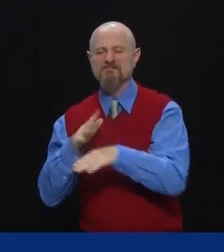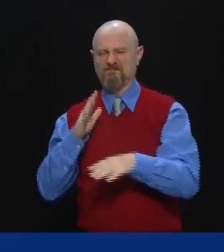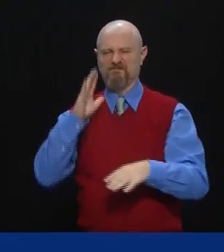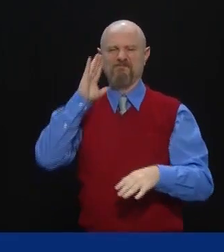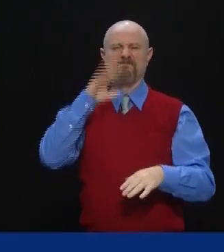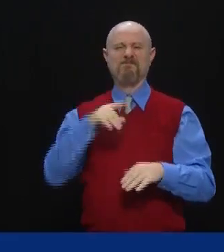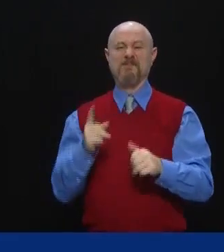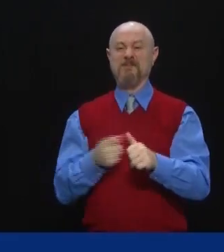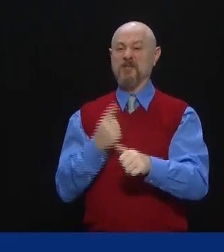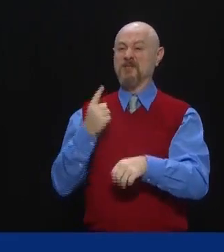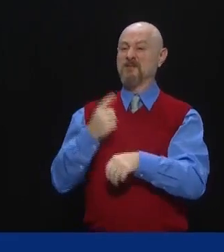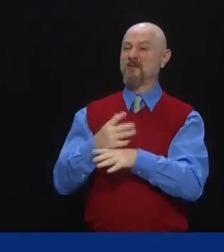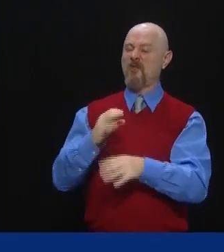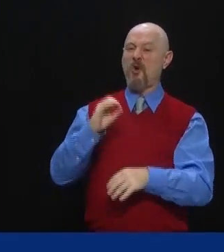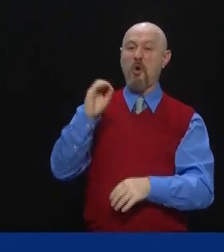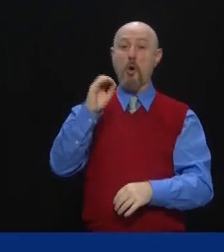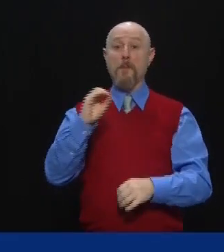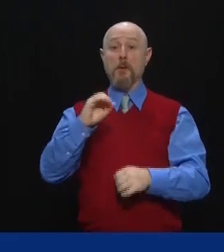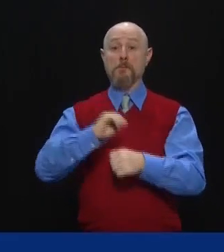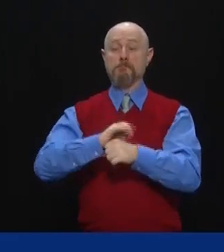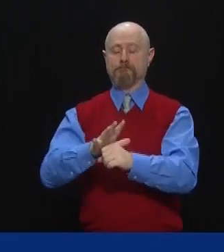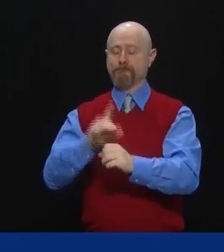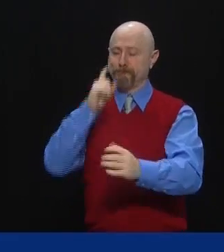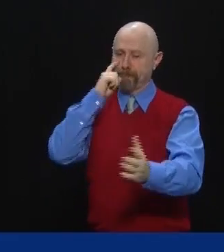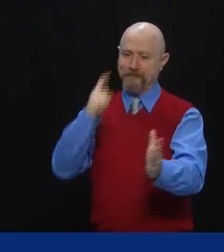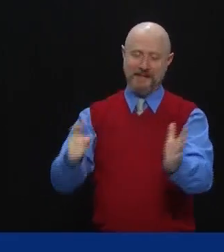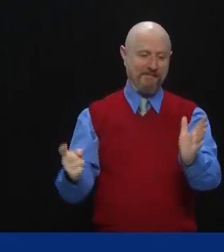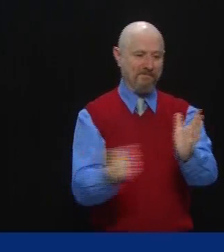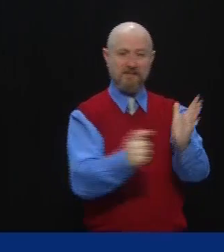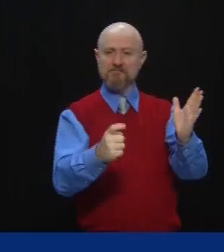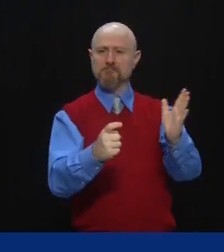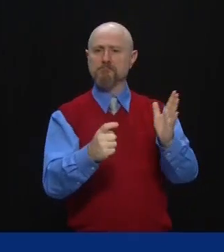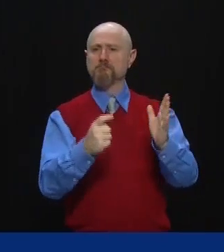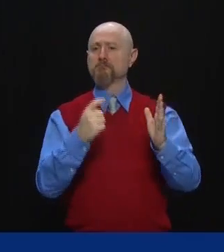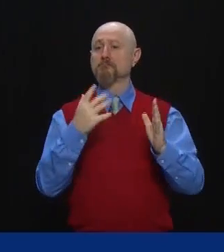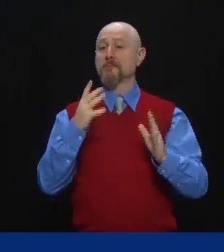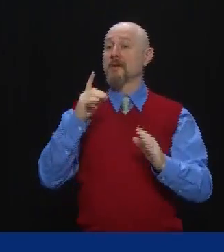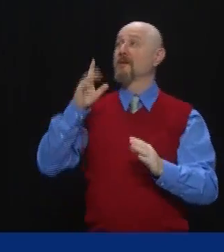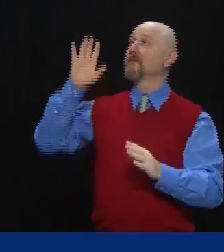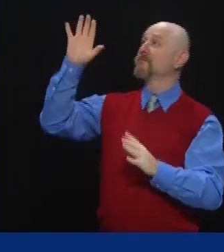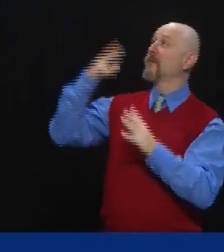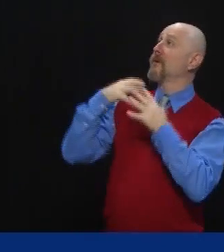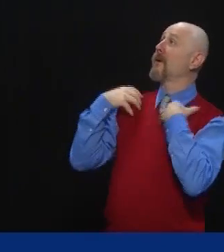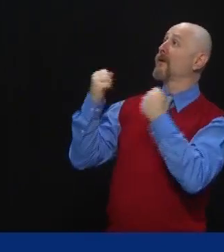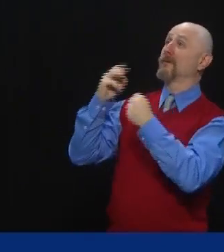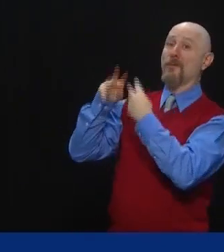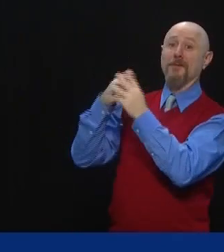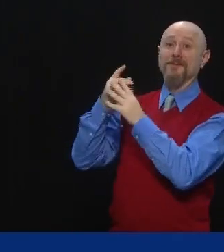THANKSGIVING. TALKED ABOUT HOW WE, ON THE VERY FIRST DAY OMICRON WAS